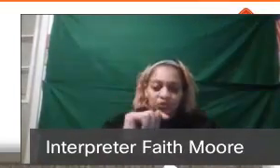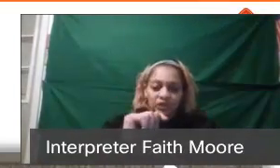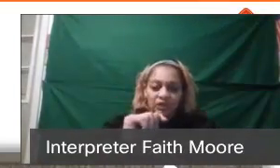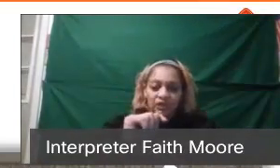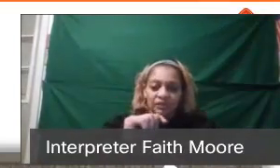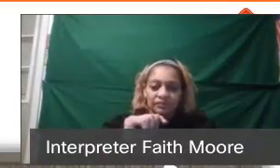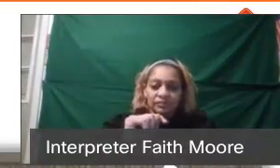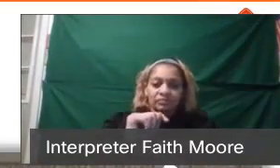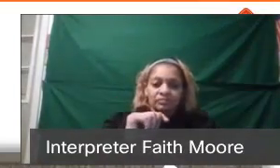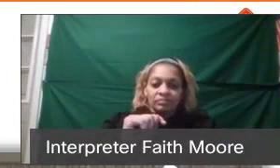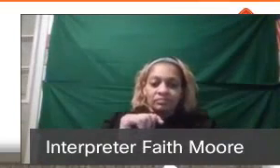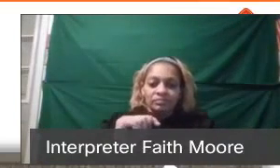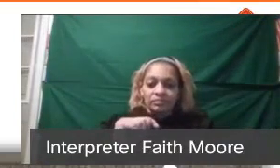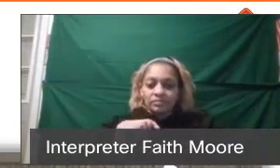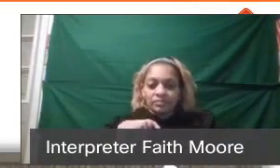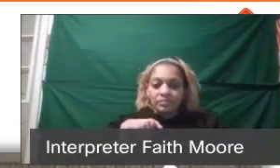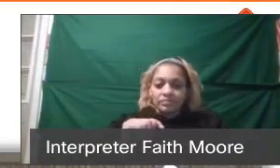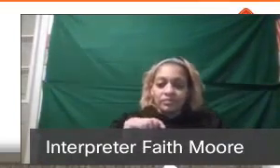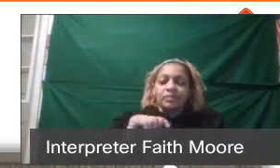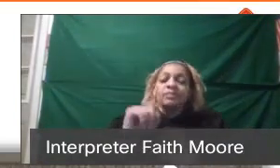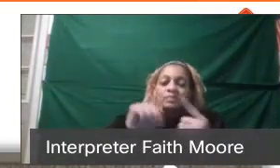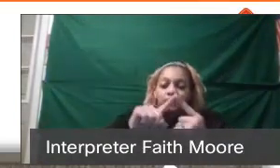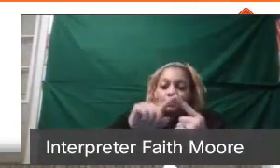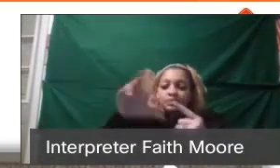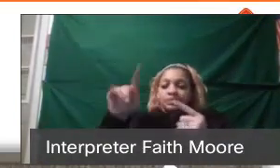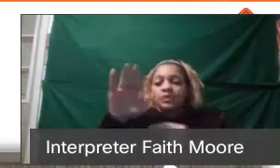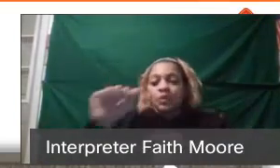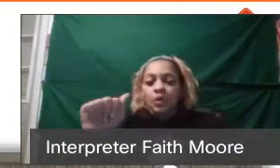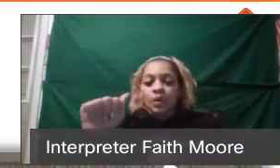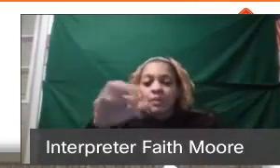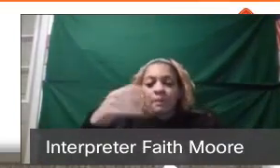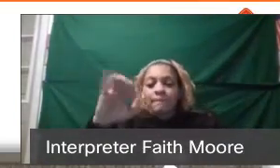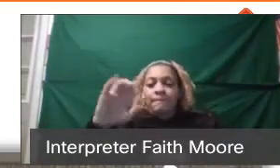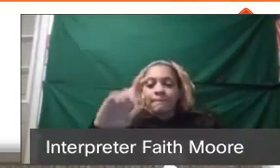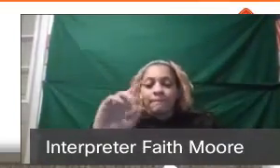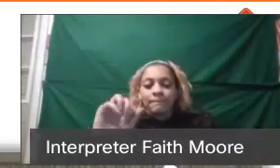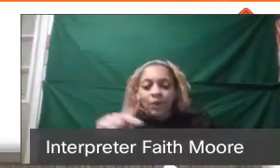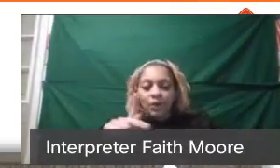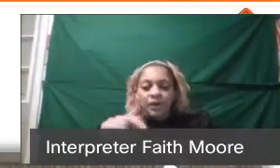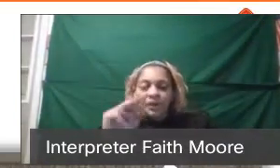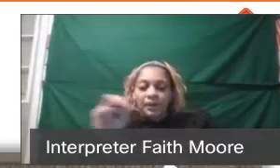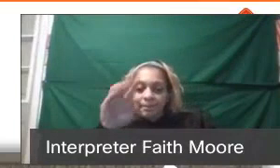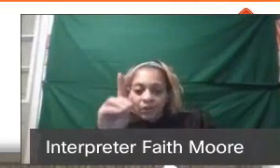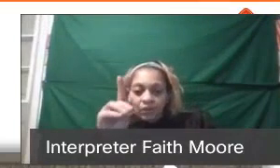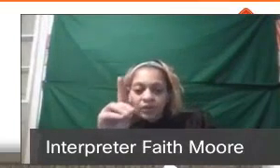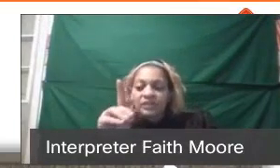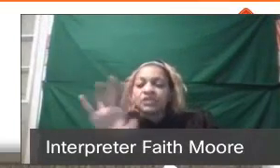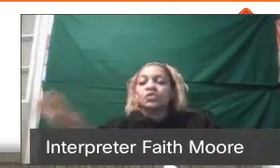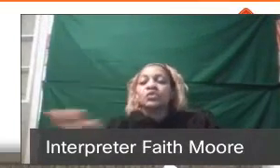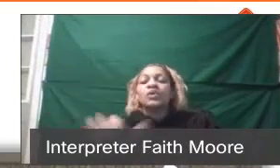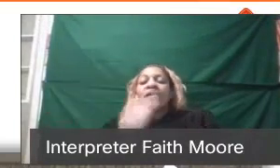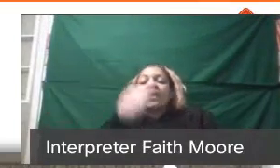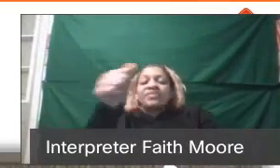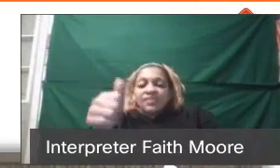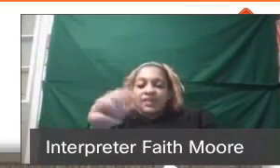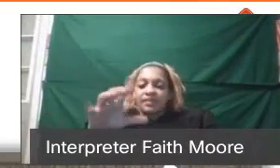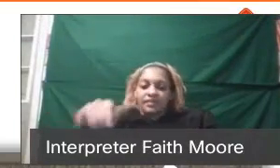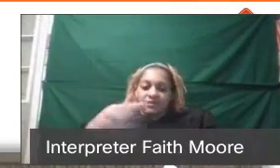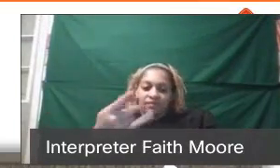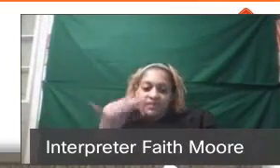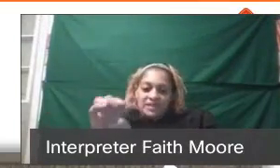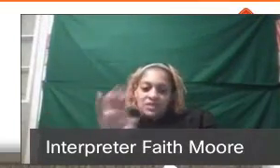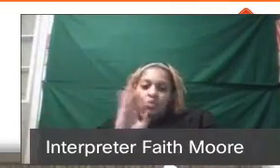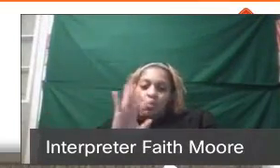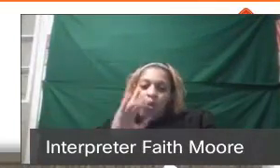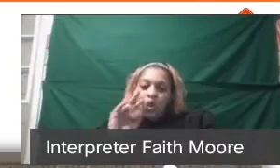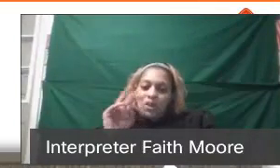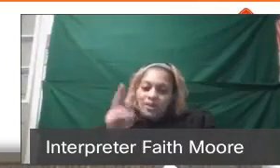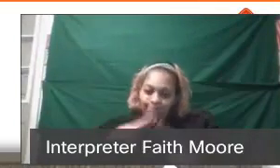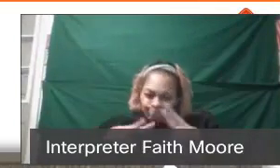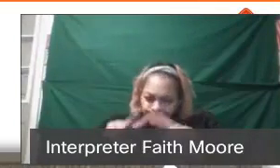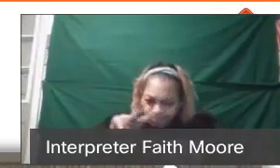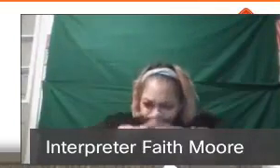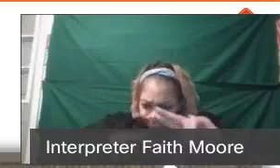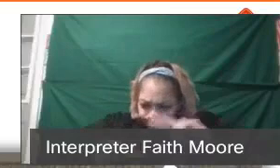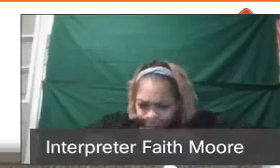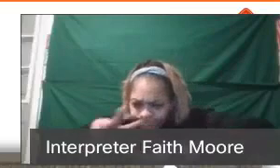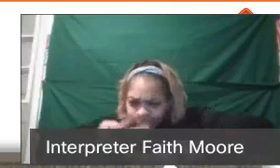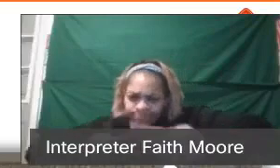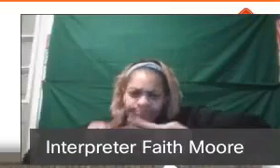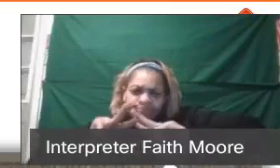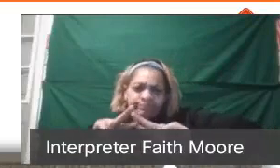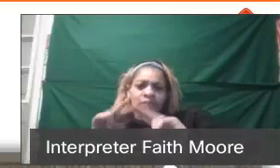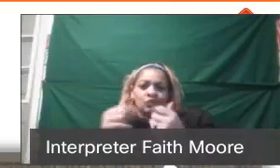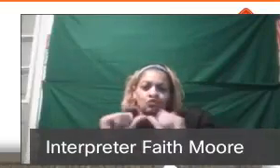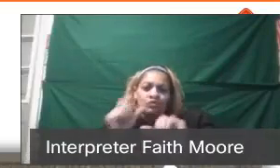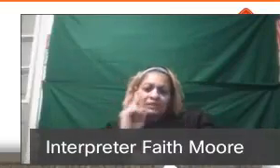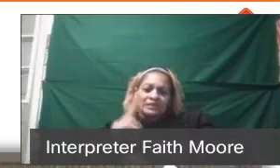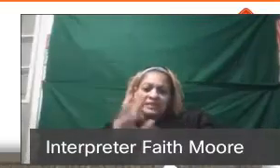To Tacoma park, Maryland on the West side of the track. So when that next phase will be looking at even more closely and making those connections from road going north into sort of.